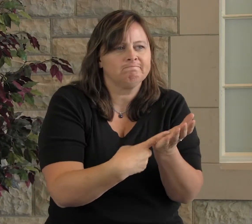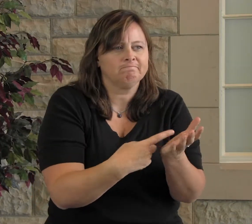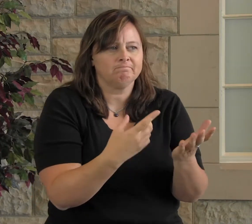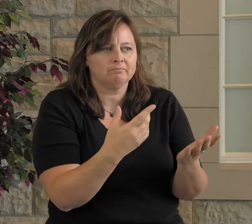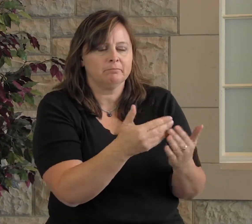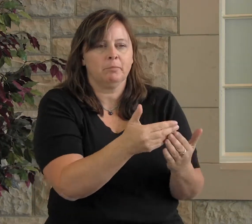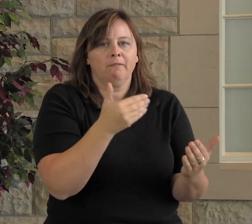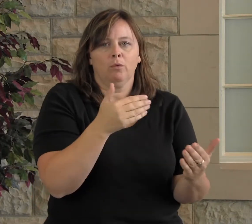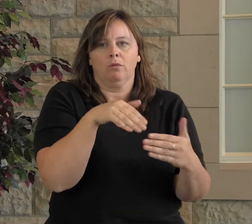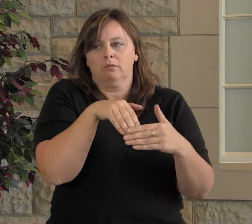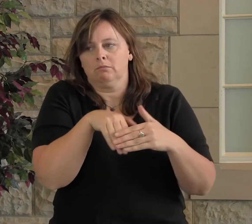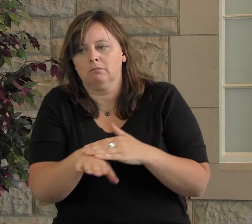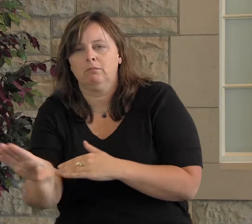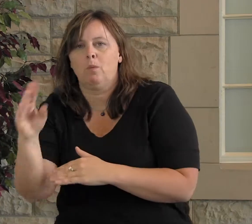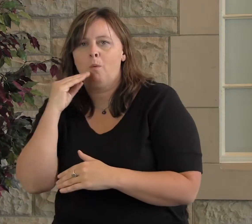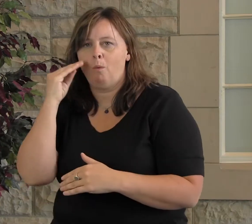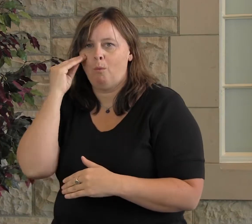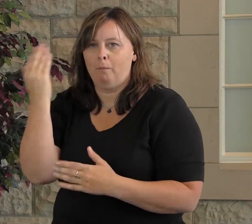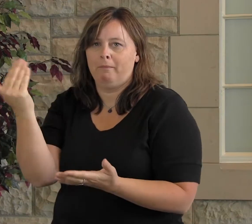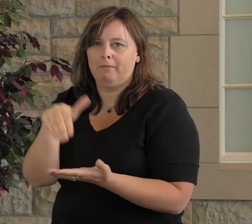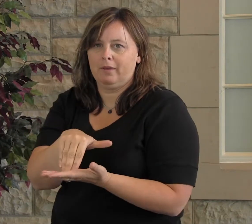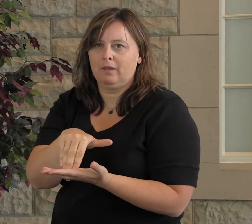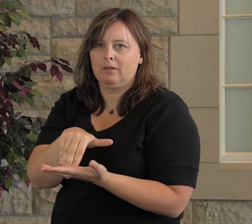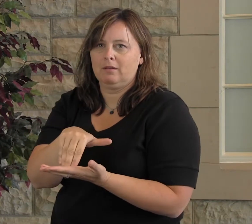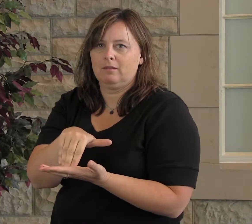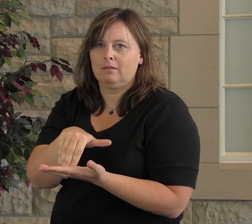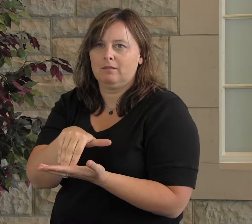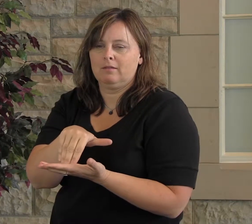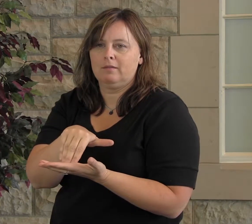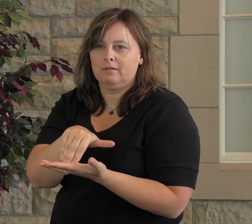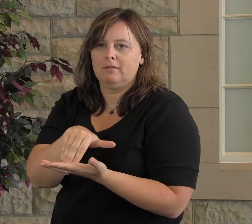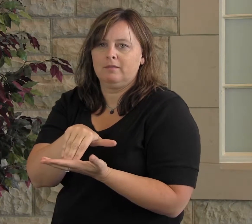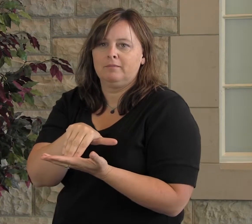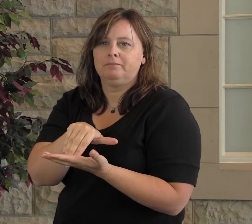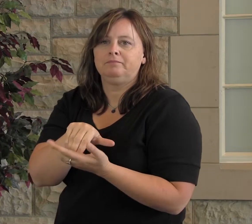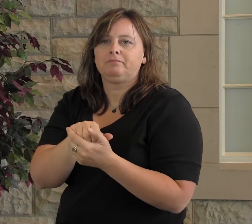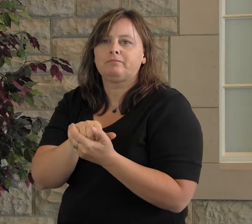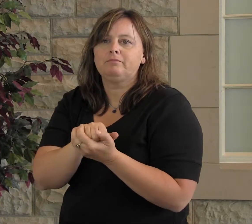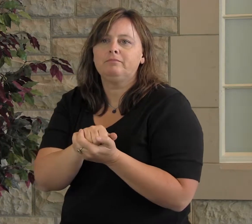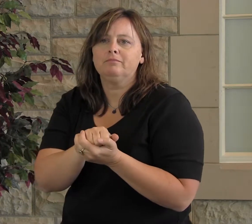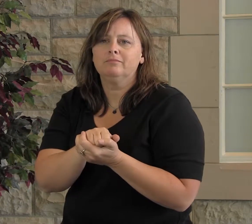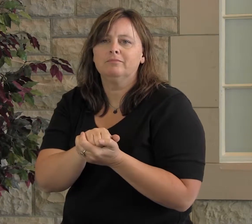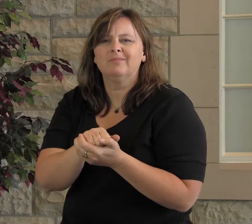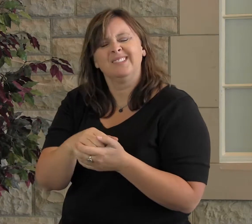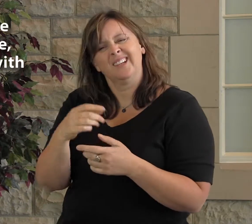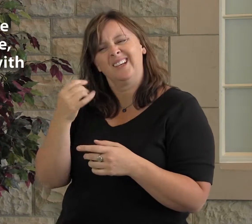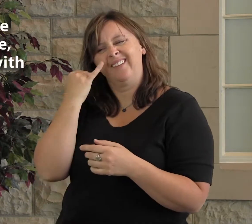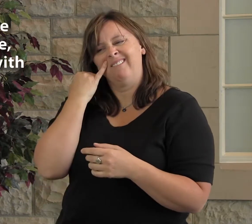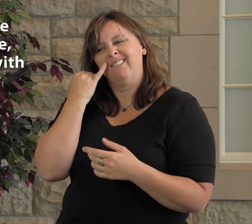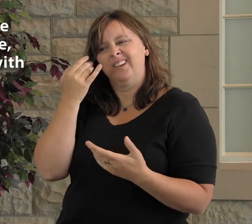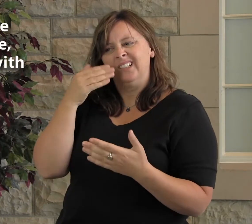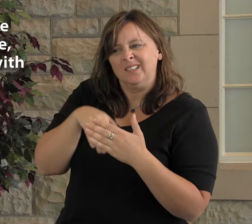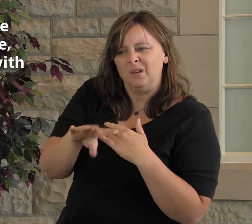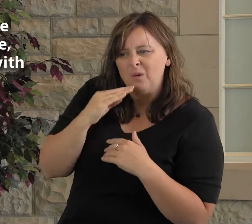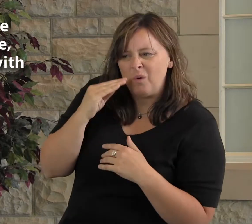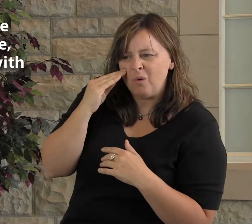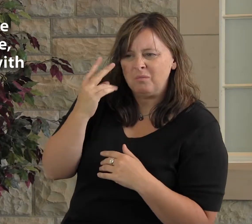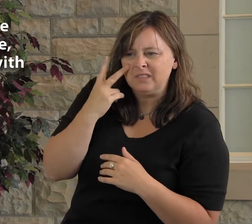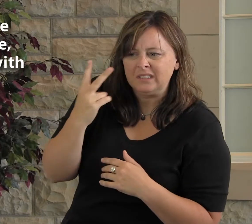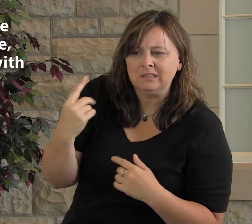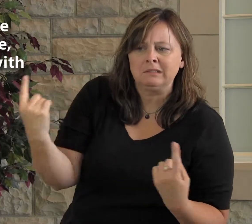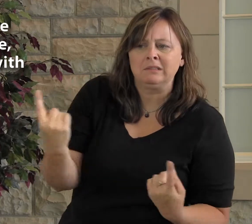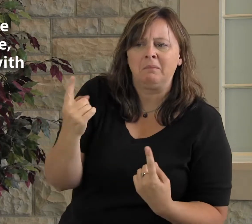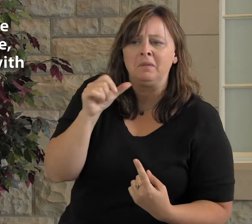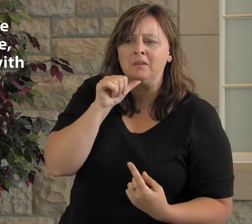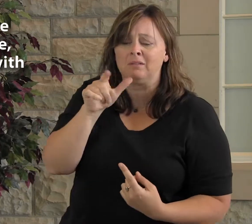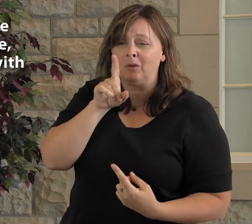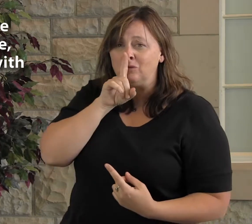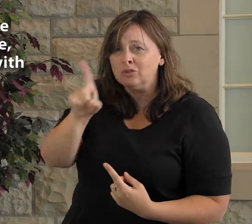before you go back into the home again. If you're not sure of what you saw, or if you're not sure that